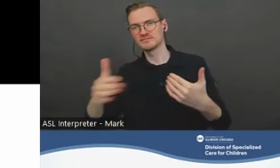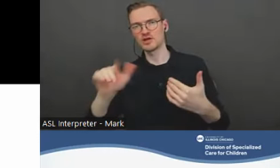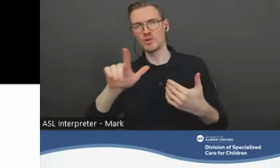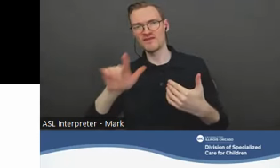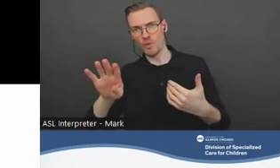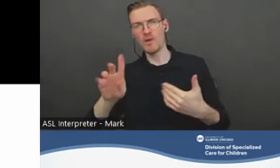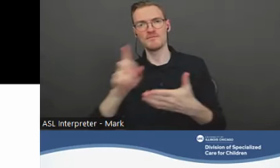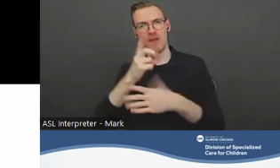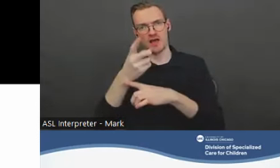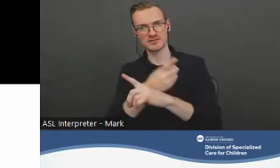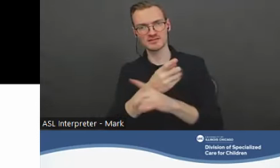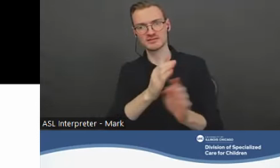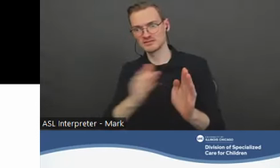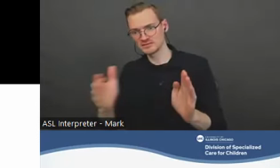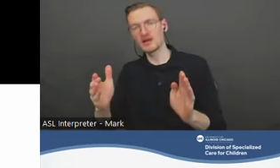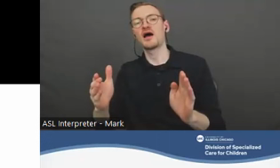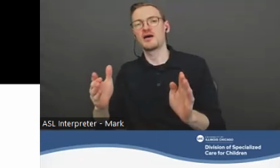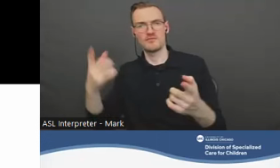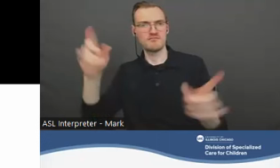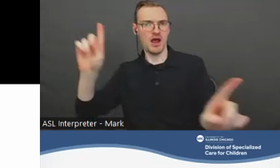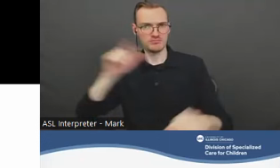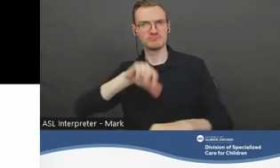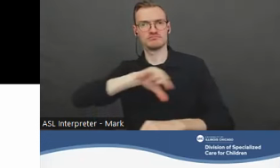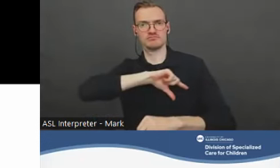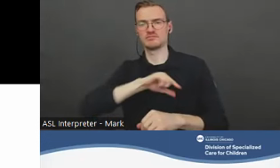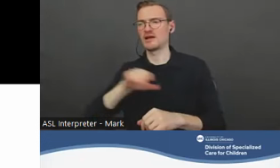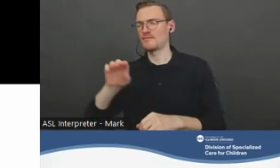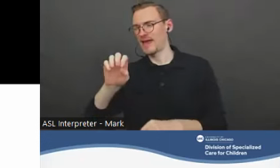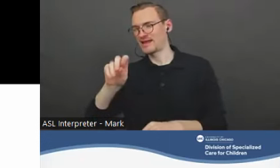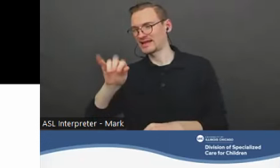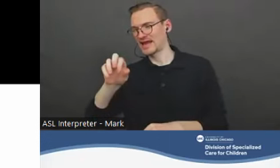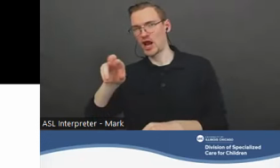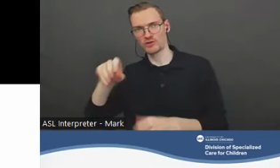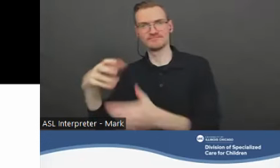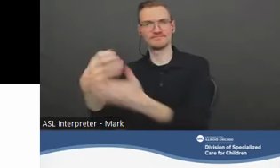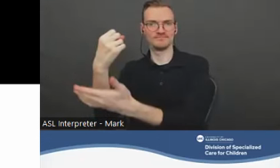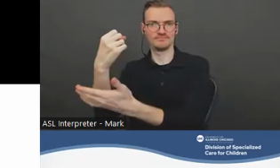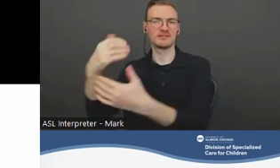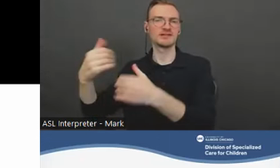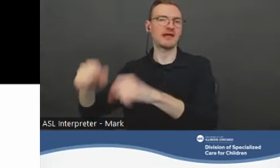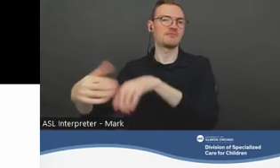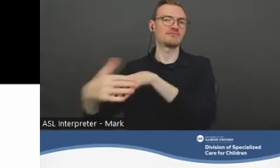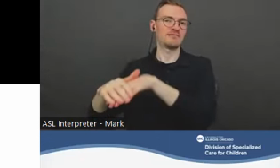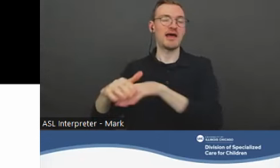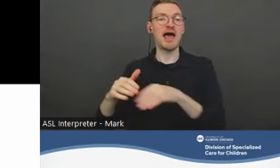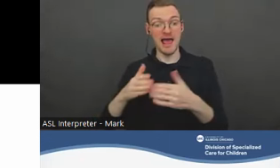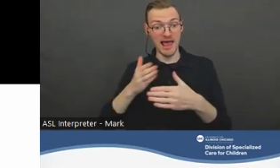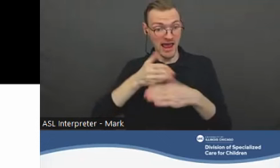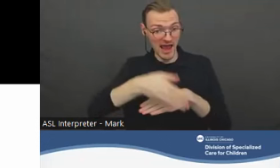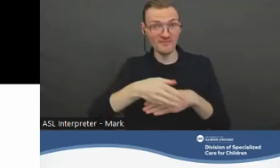Medicare coverage and after that 24-month mark, the Medicare would automatically begin others at